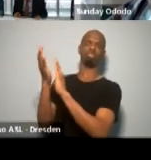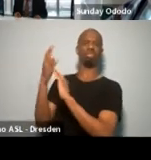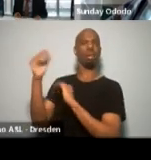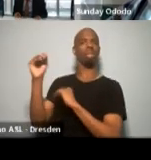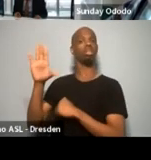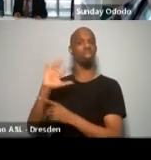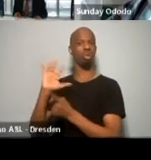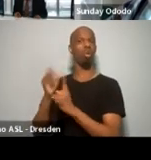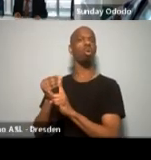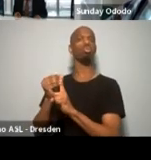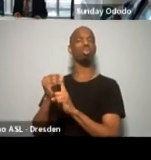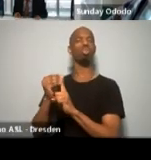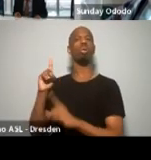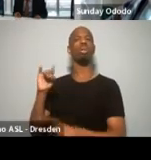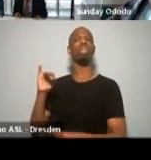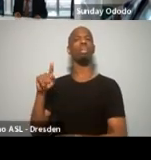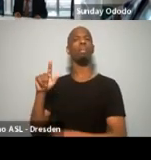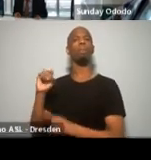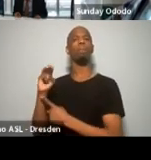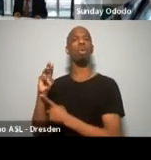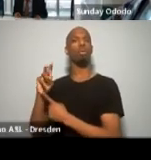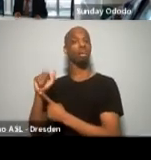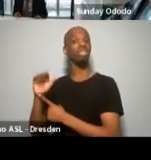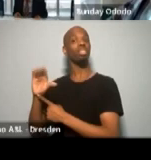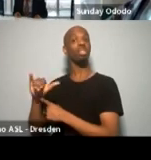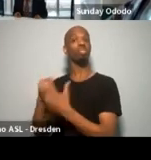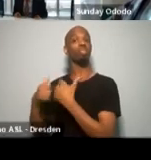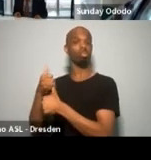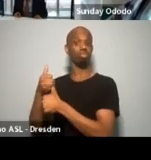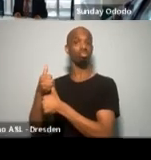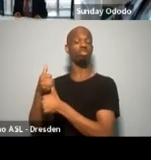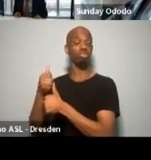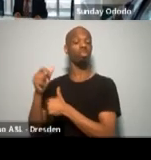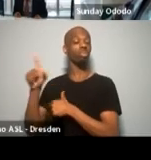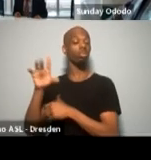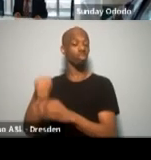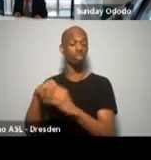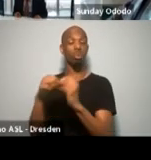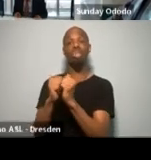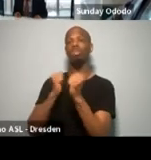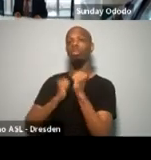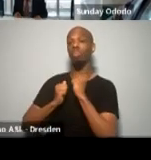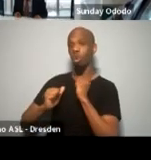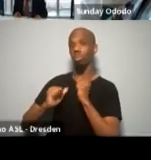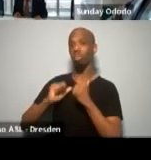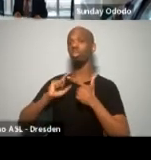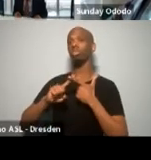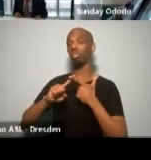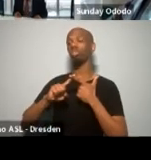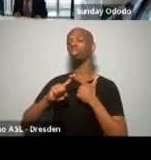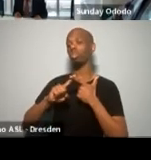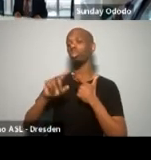include cultural performance, decolonization, community-based, and socially engaged creative practice